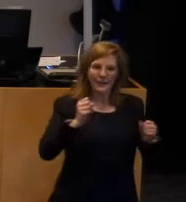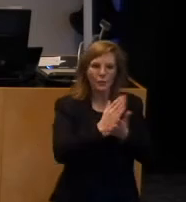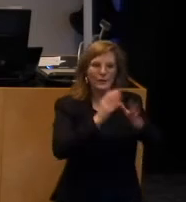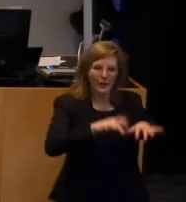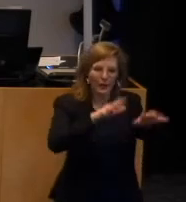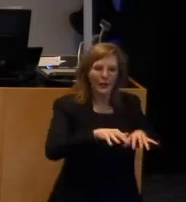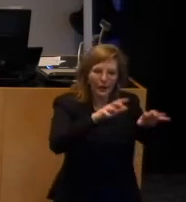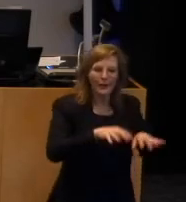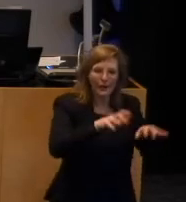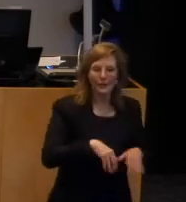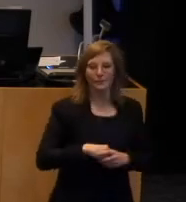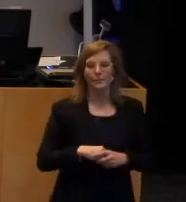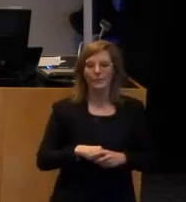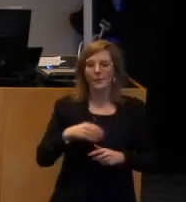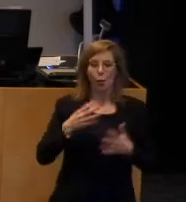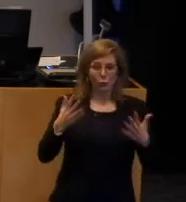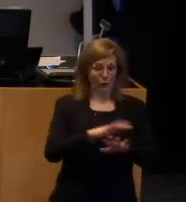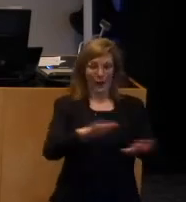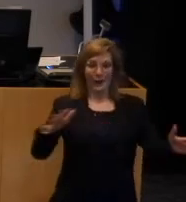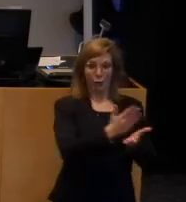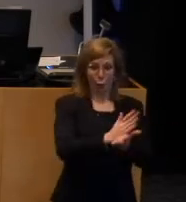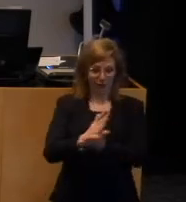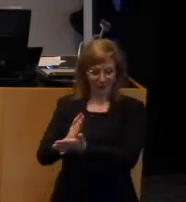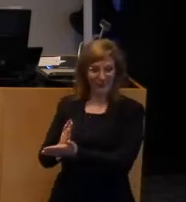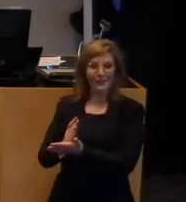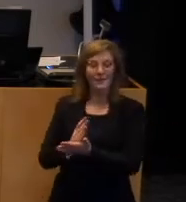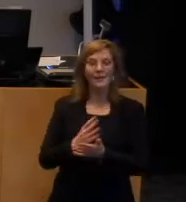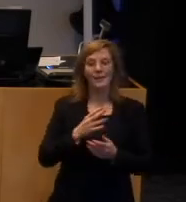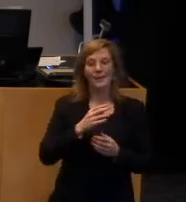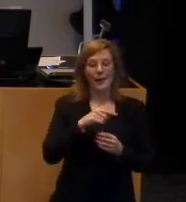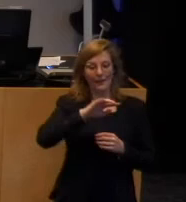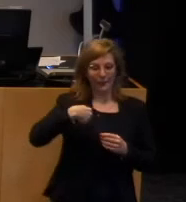Once this was done for all interpreters, a comparison across the eight interpreters was done.